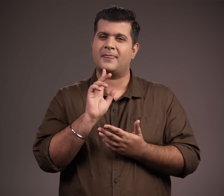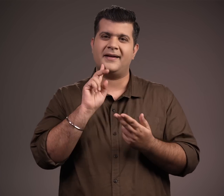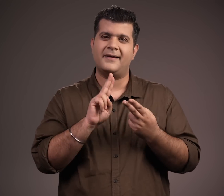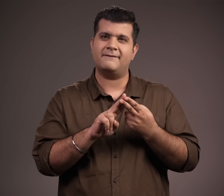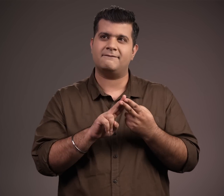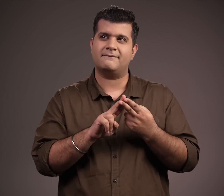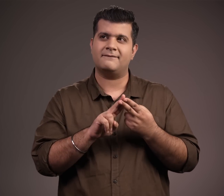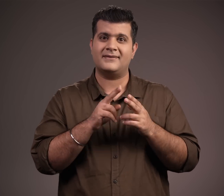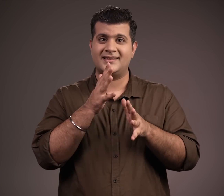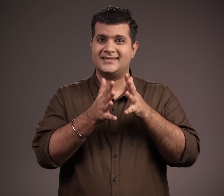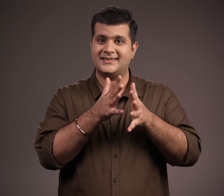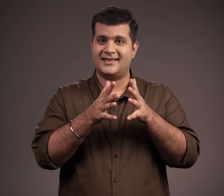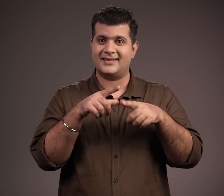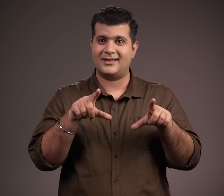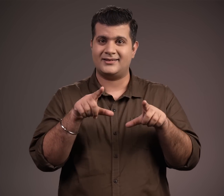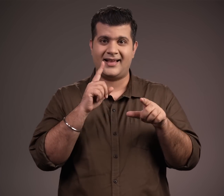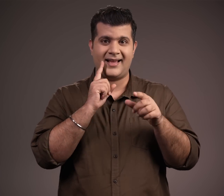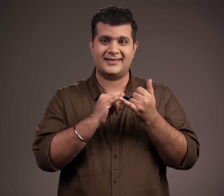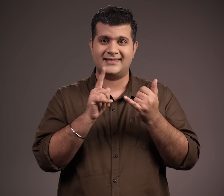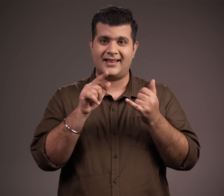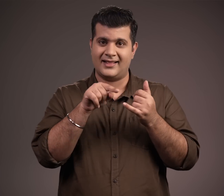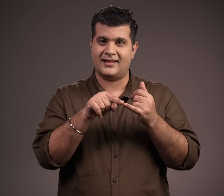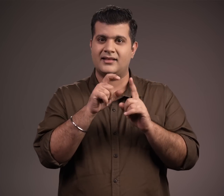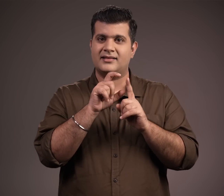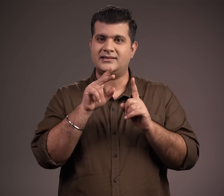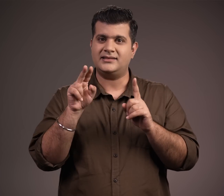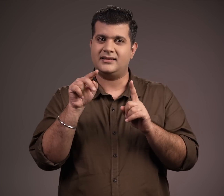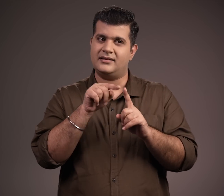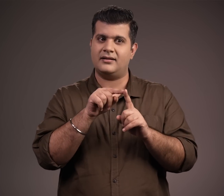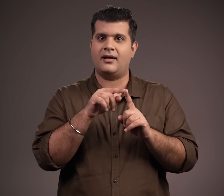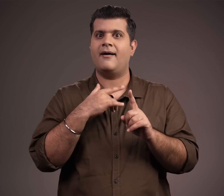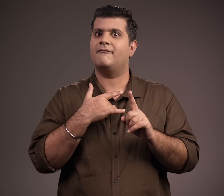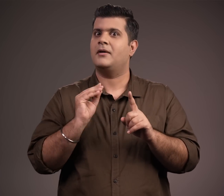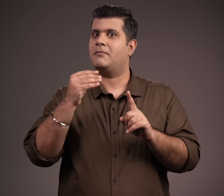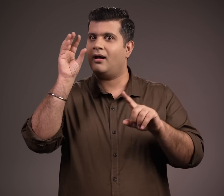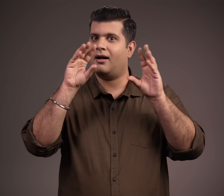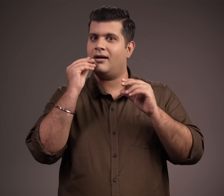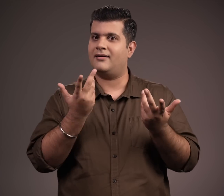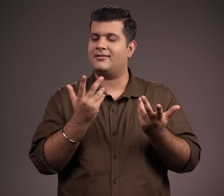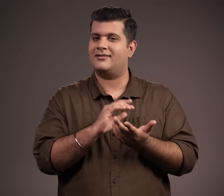It would be great to have a dictionary for Indian Sign Language too.